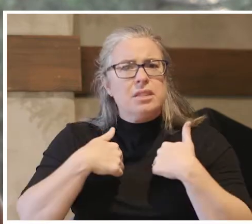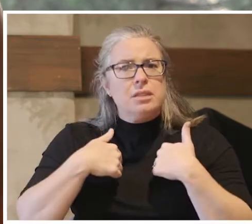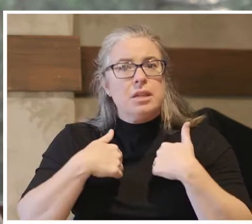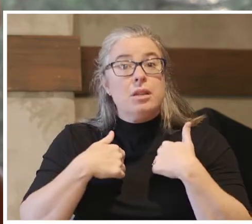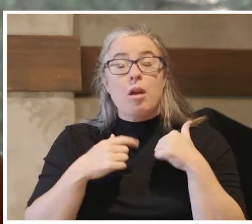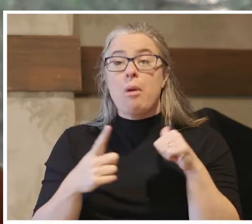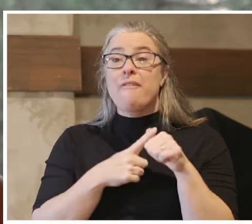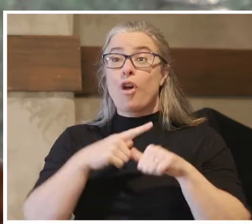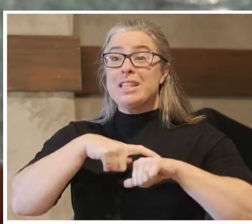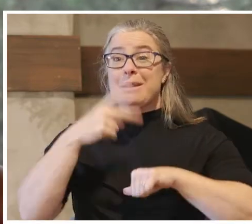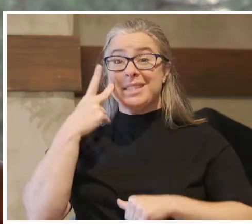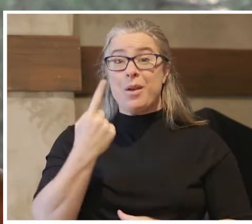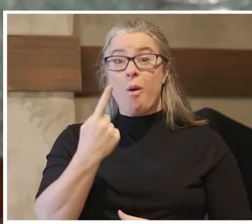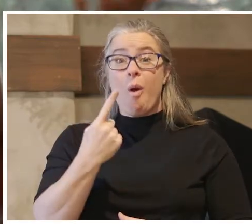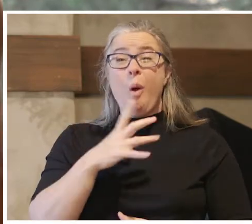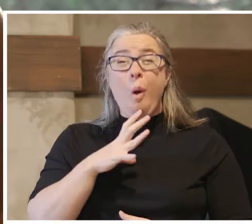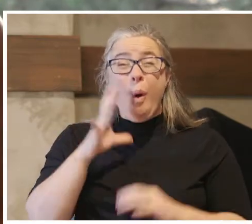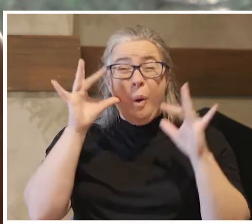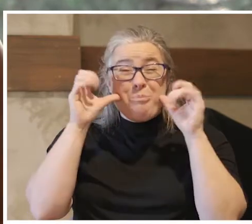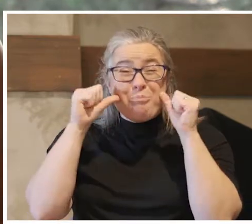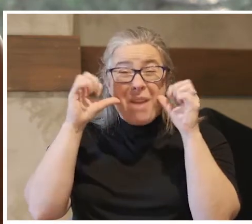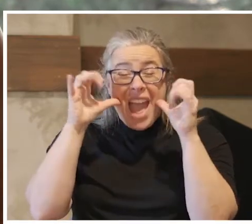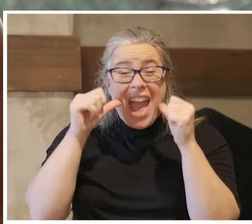so that's my first time seeing one, it was amazing!